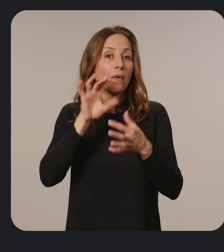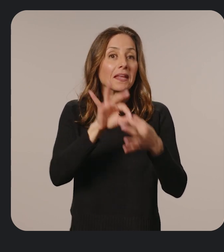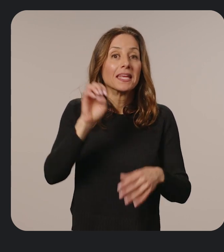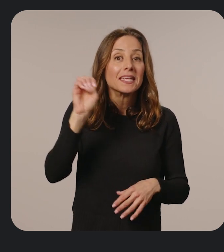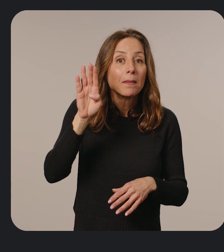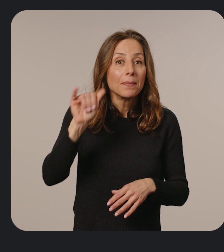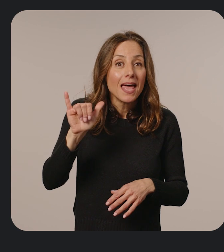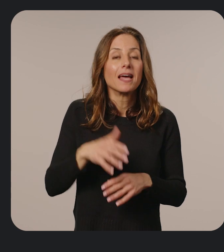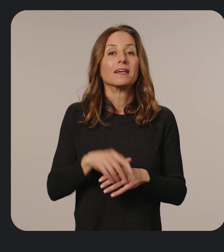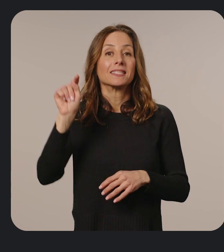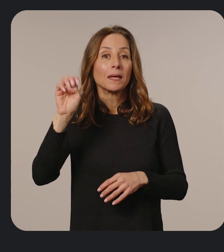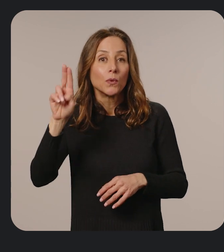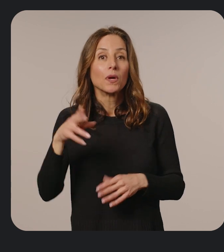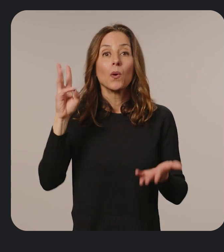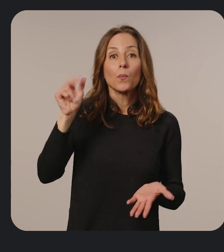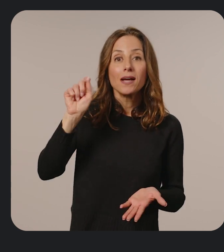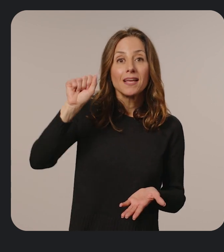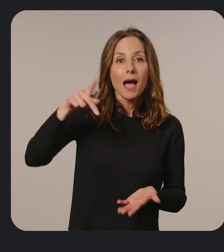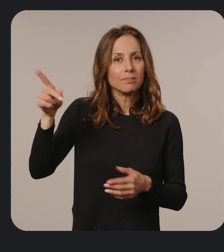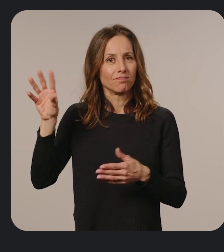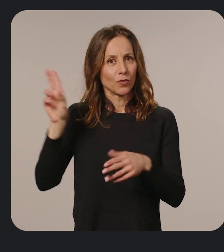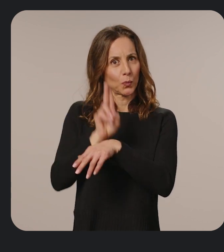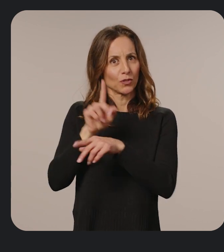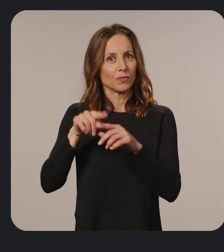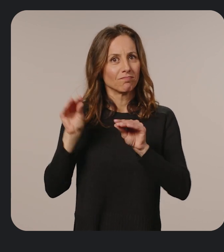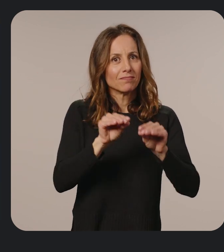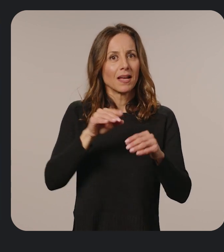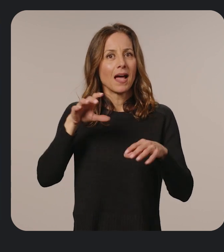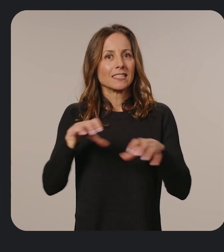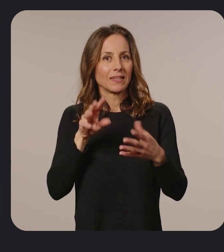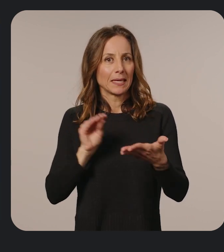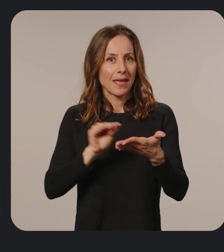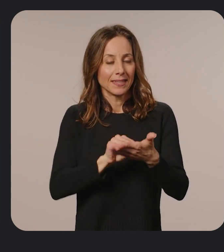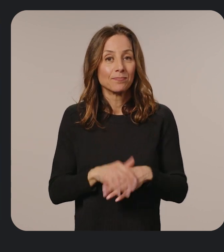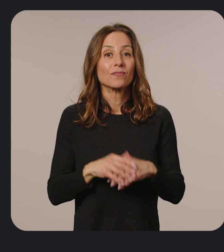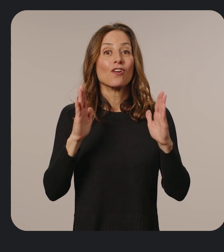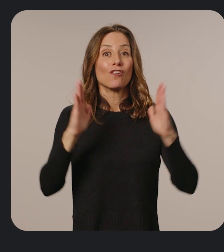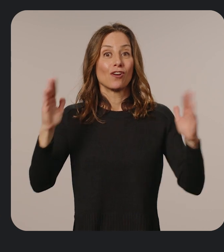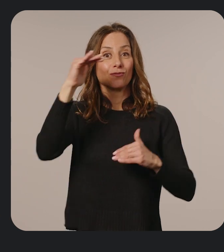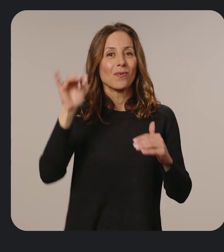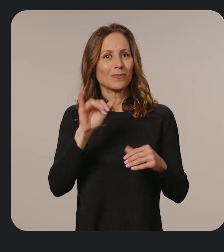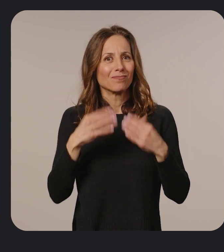that apps like eBay, Temu, and WhatsApp are using to implement activity embedding. Large screens also provide a great opportunity